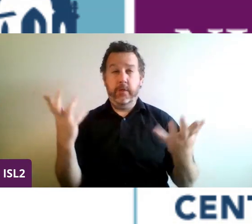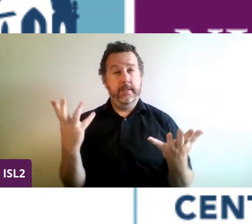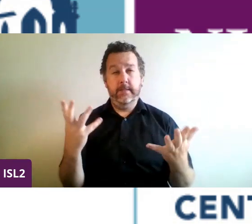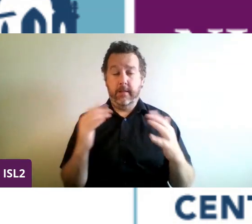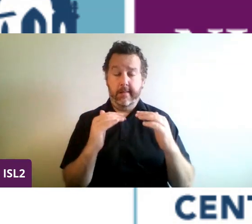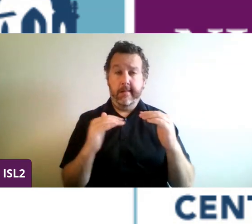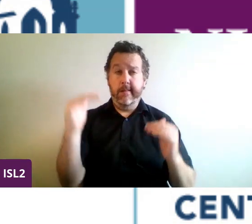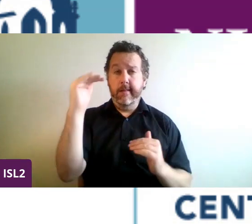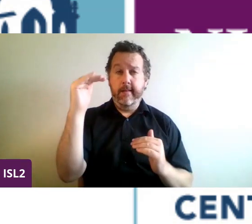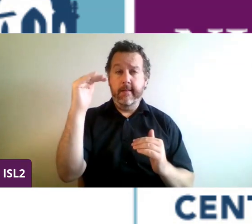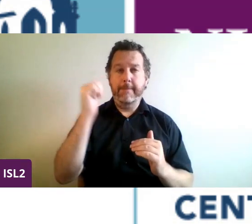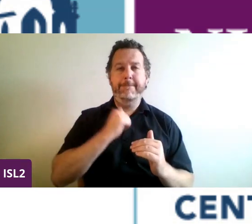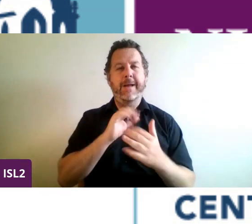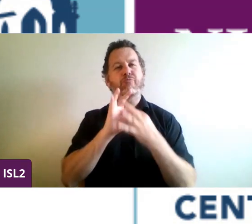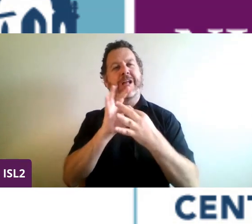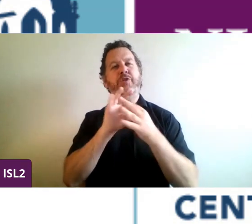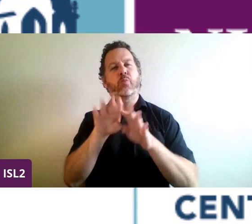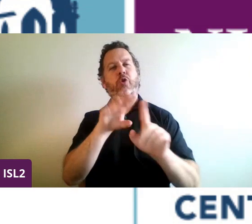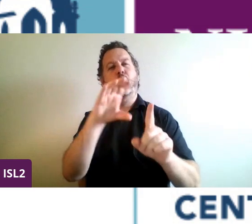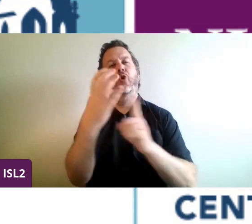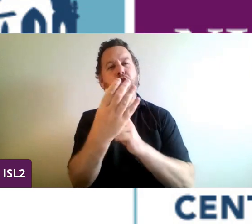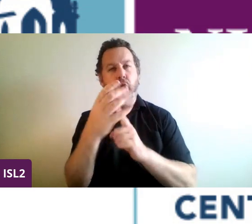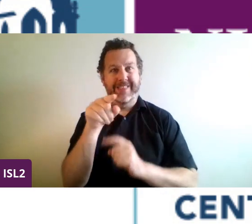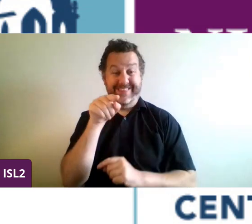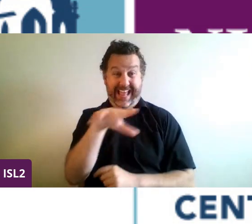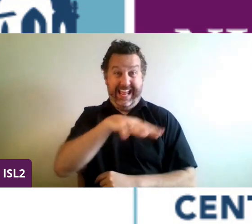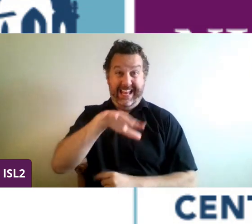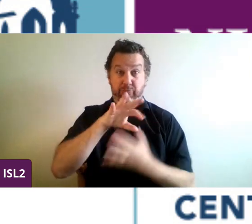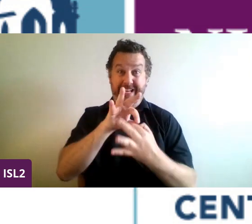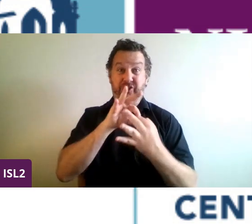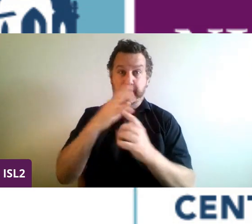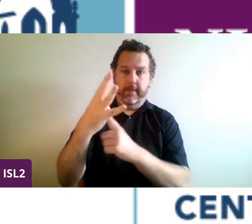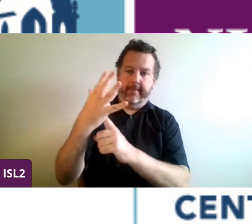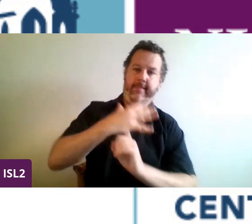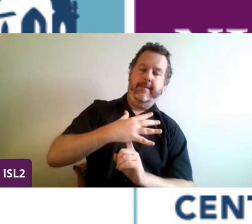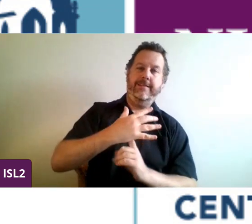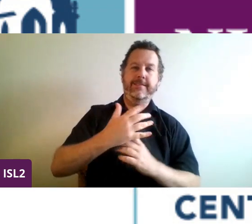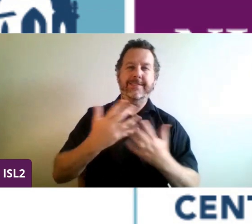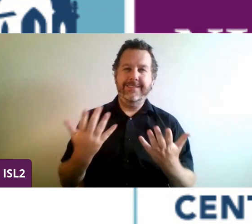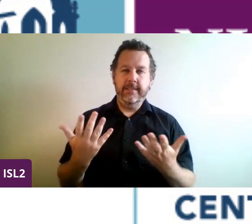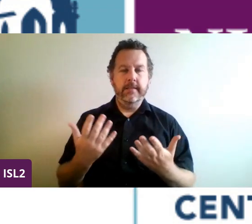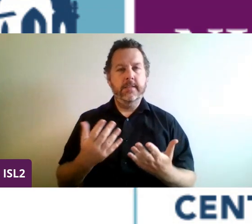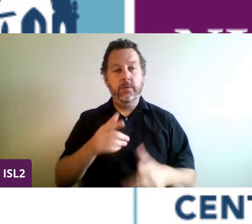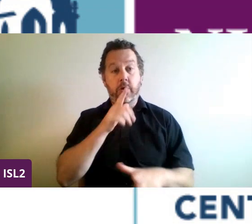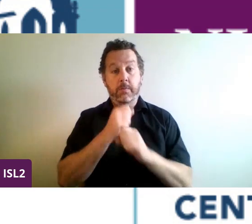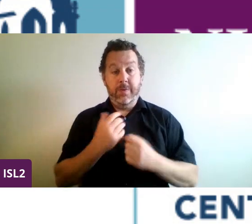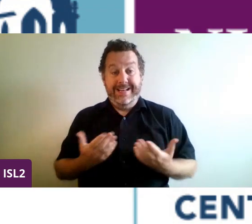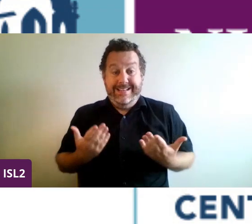Your relationship to culture has been entirely discriminated against. When we talk about what this moment could mean,